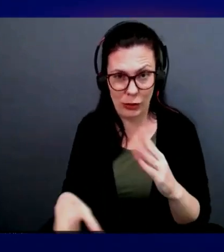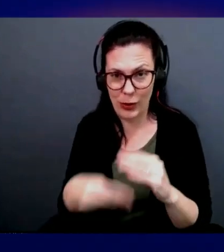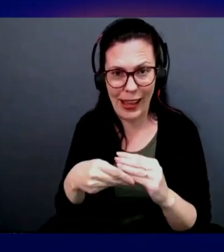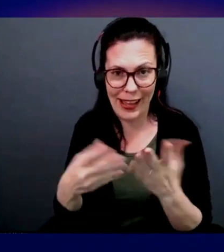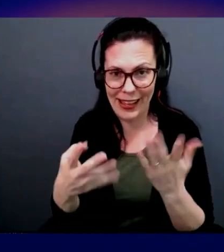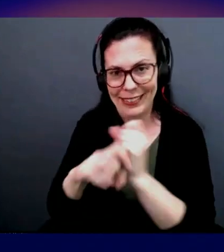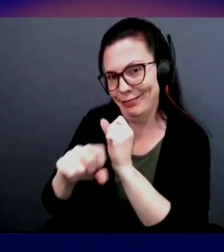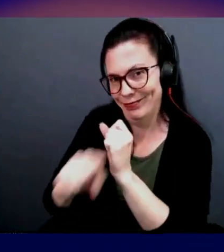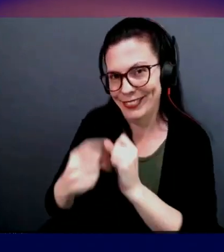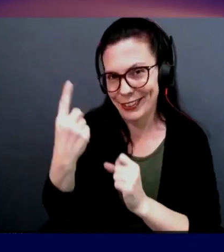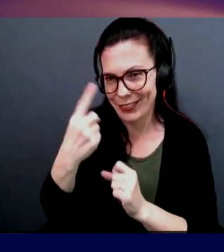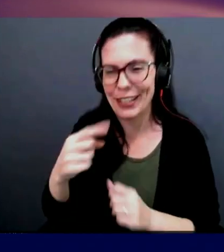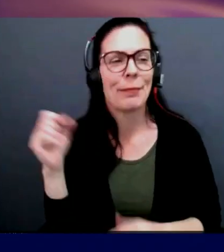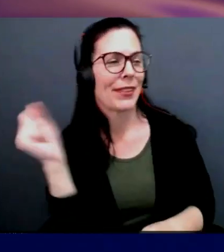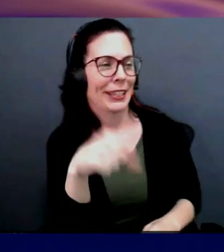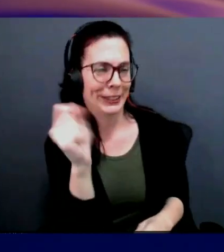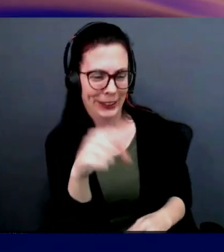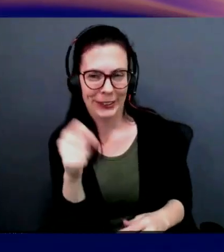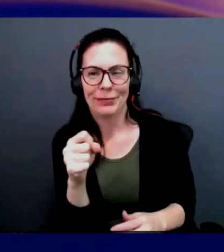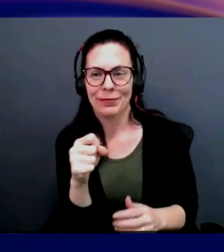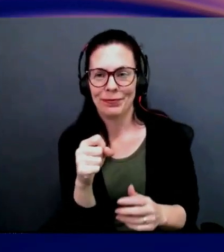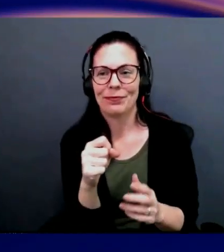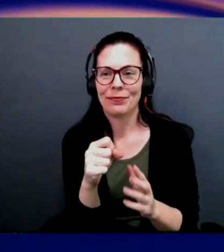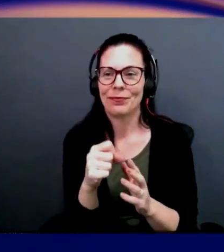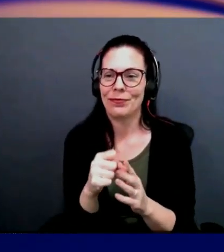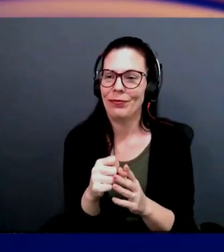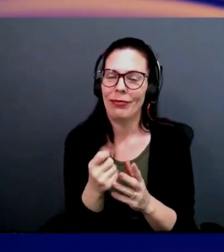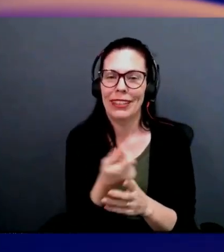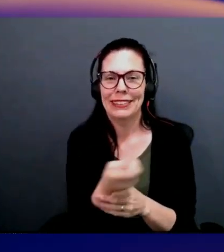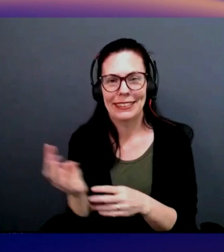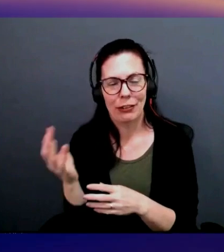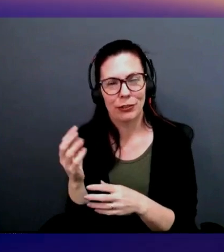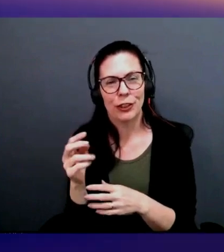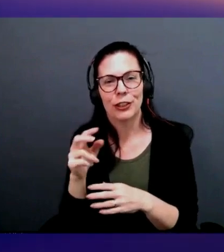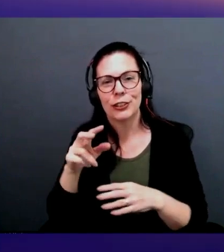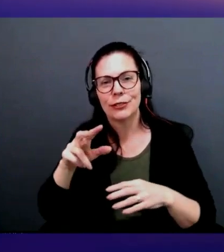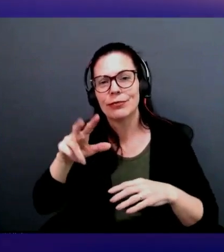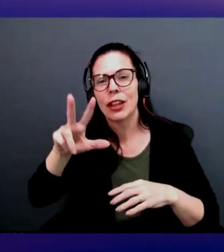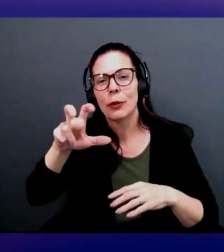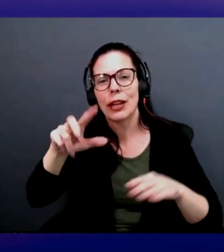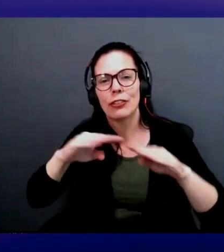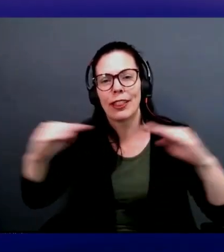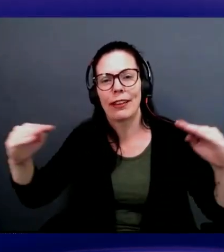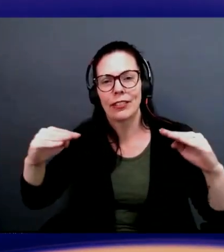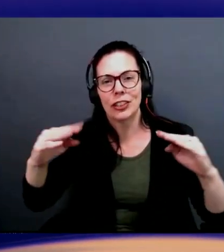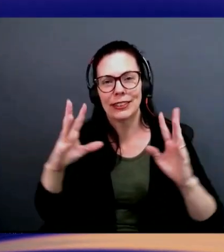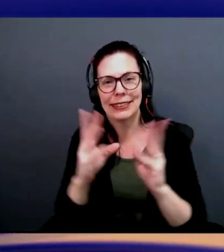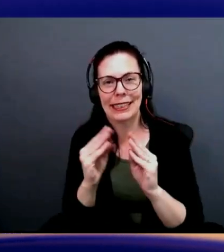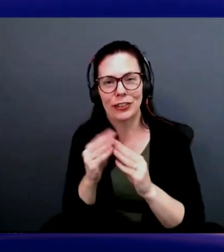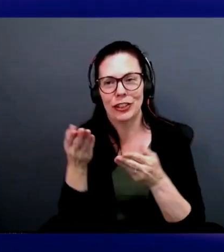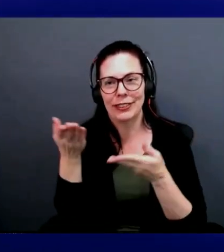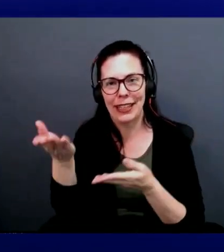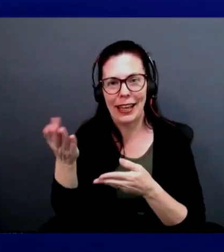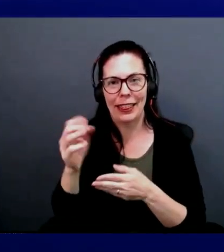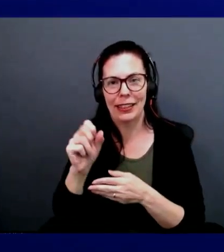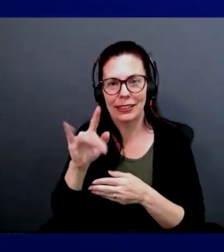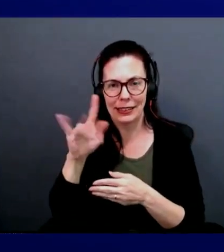So there are quite a few 300 level sessions at the summit, so I do encourage everyone to check those out,